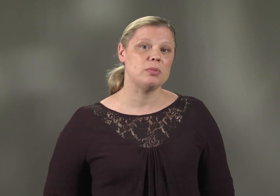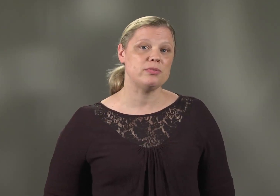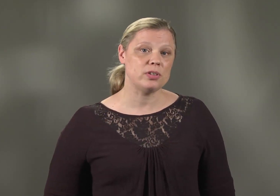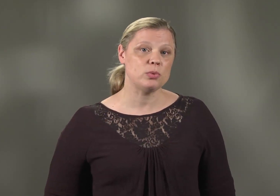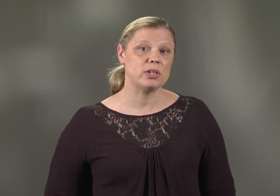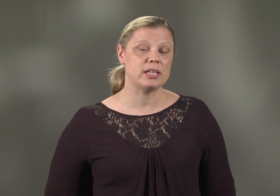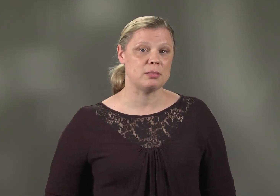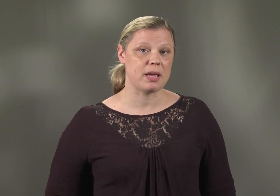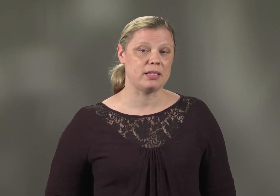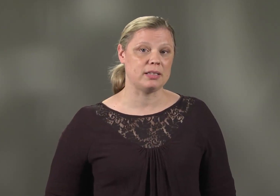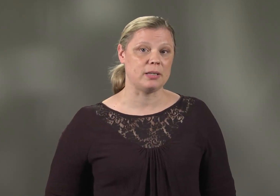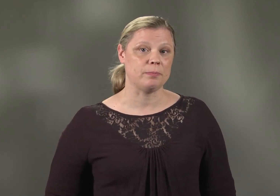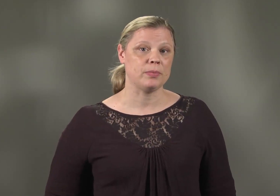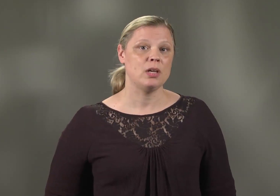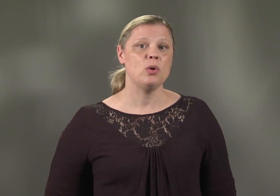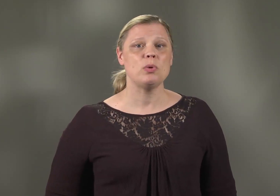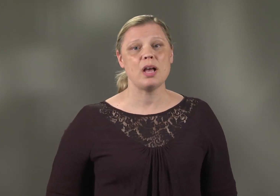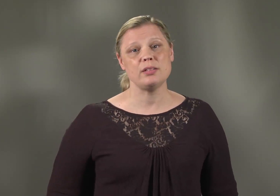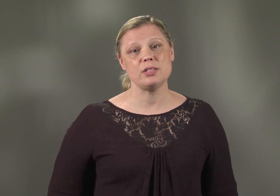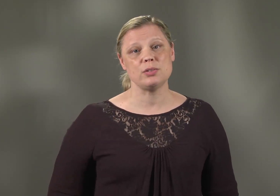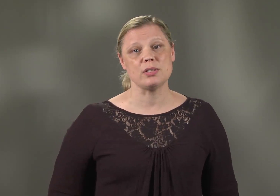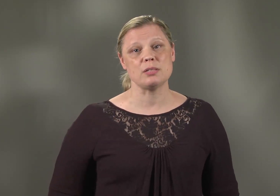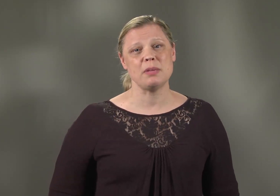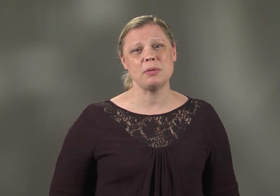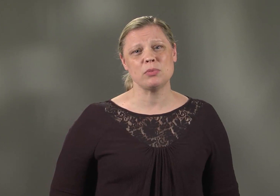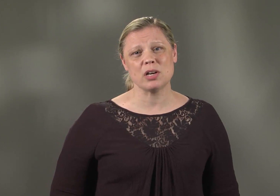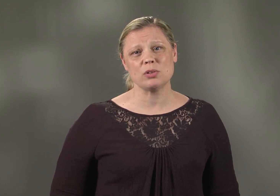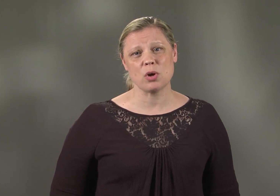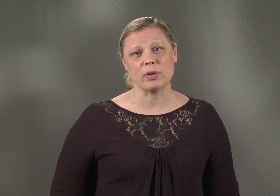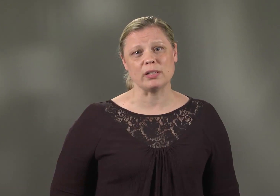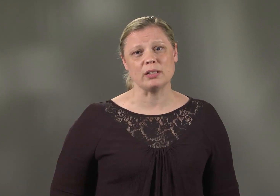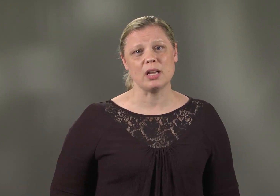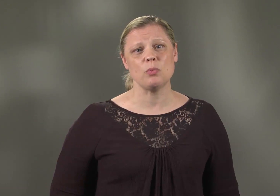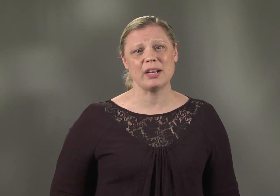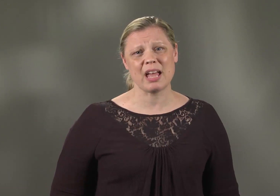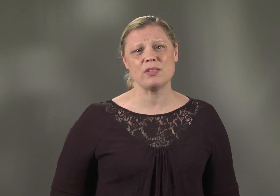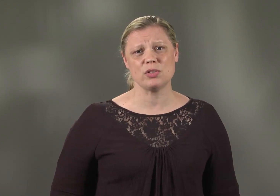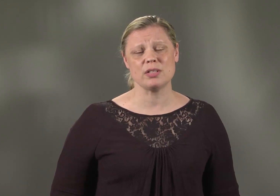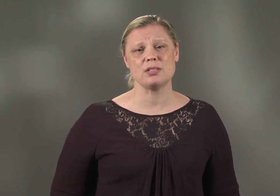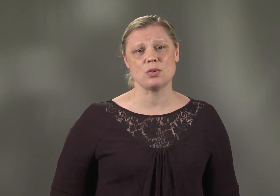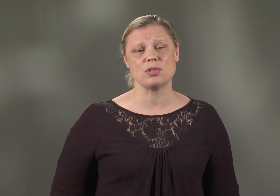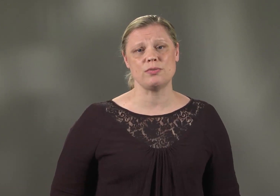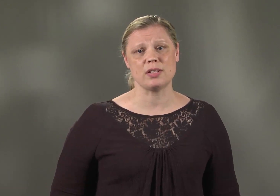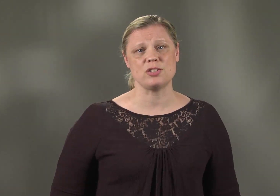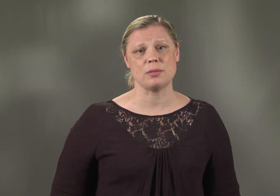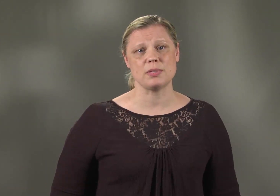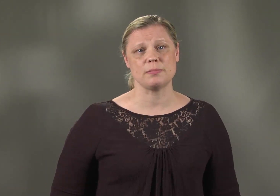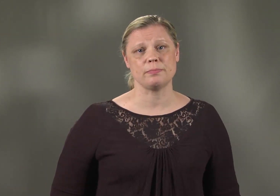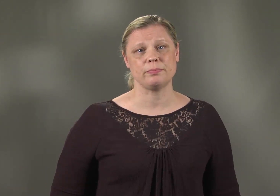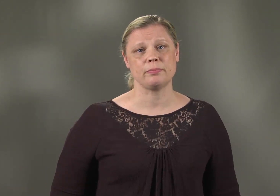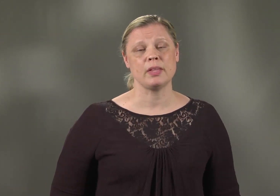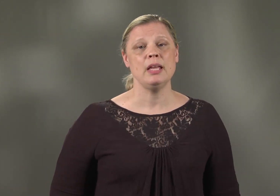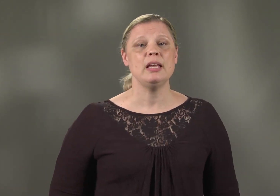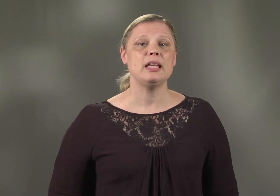and prefer to work independently while other students may be more outgoing and wanna have increased social friendships.